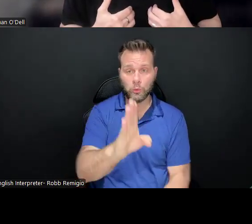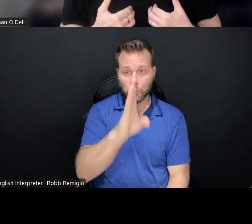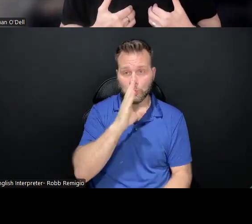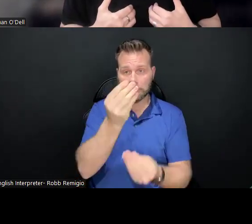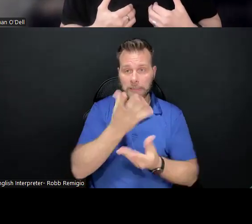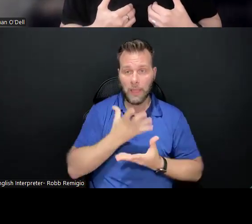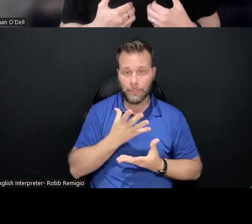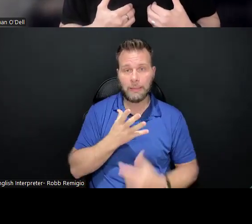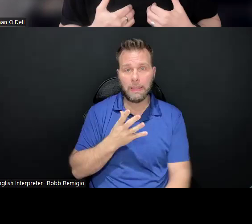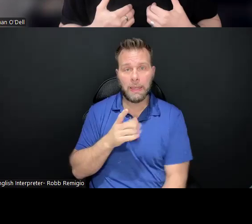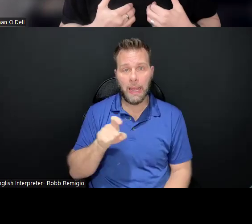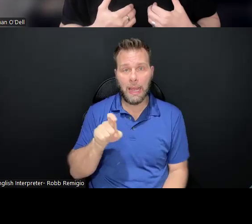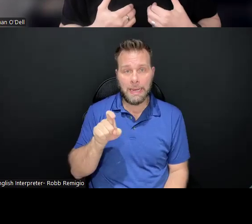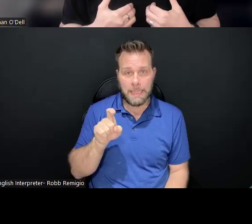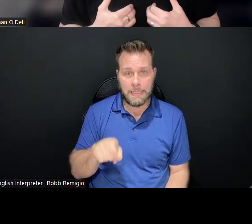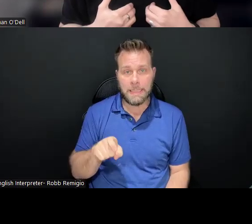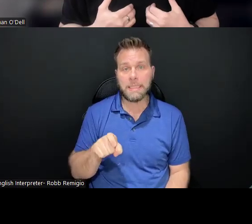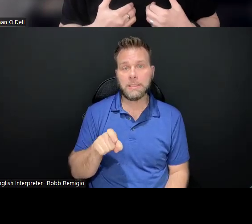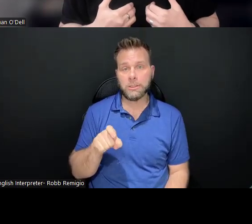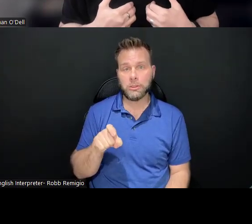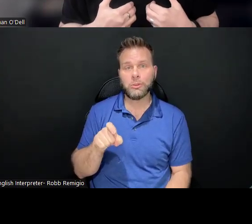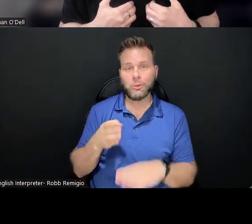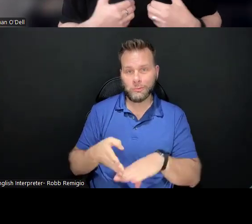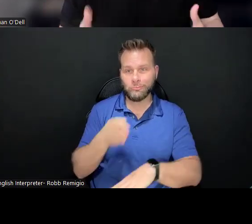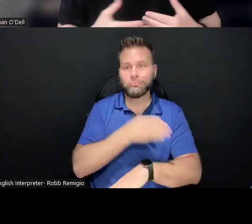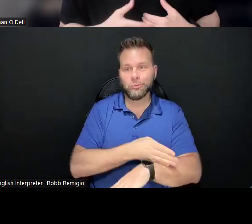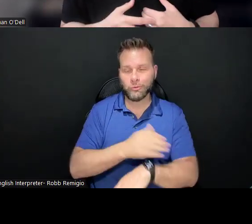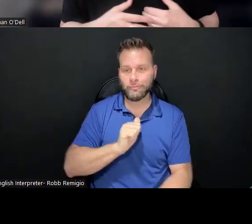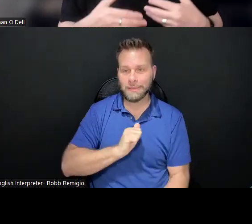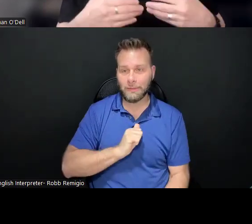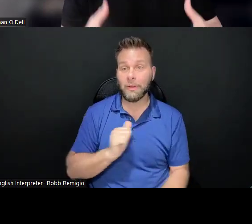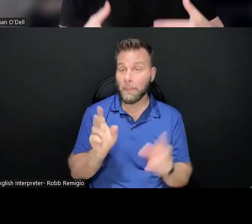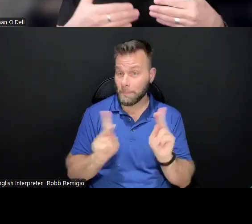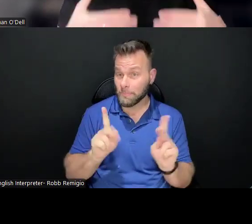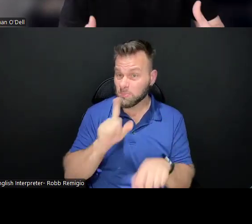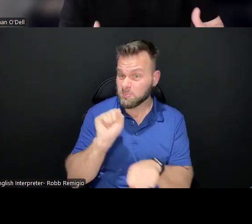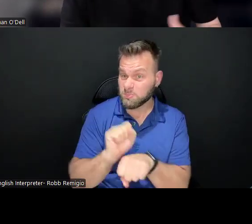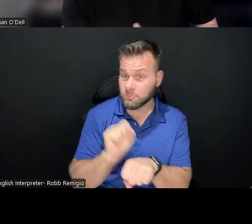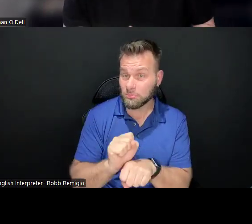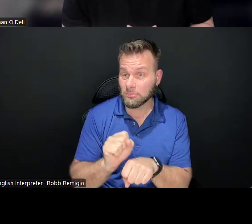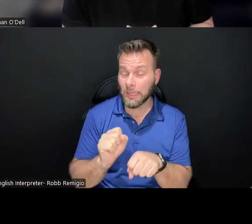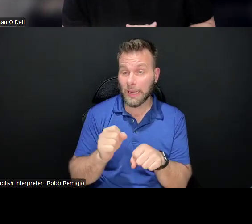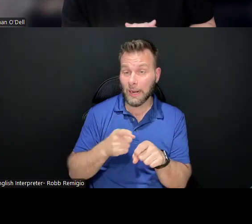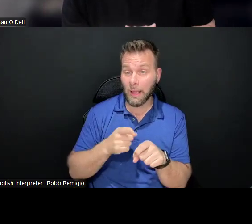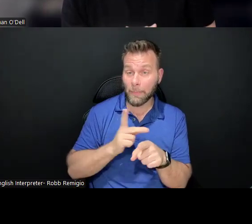to tell me that I ought to improve myself. I've actually seen people do I've seen people in the